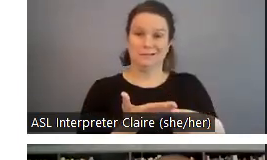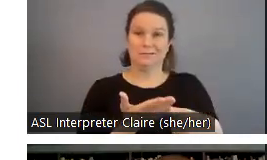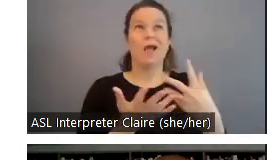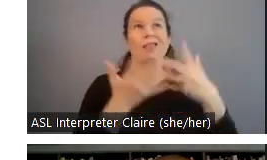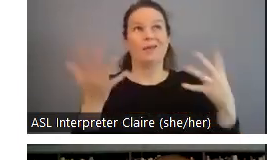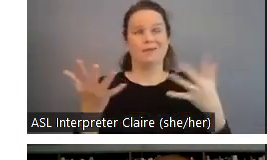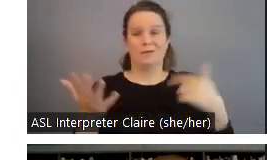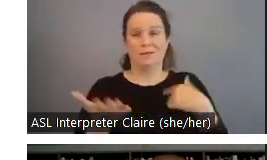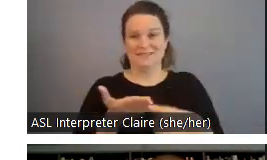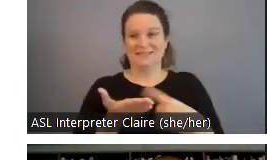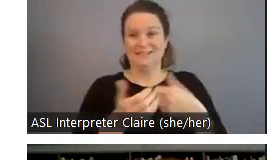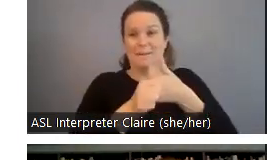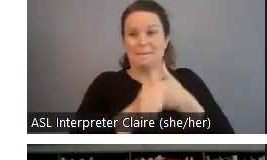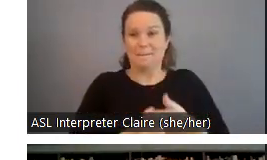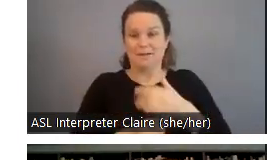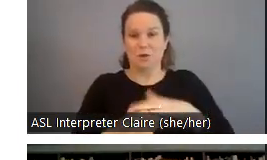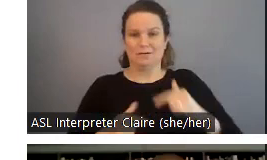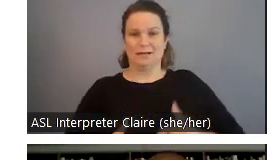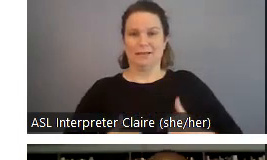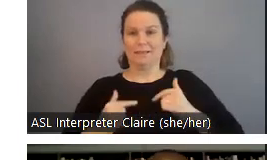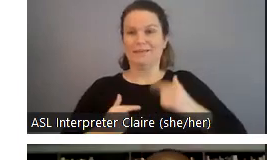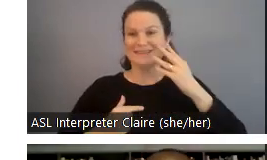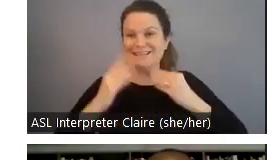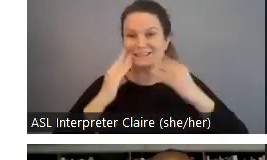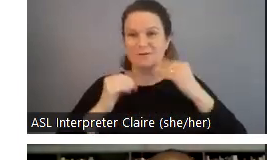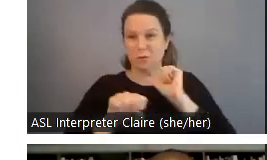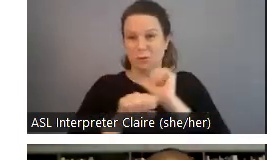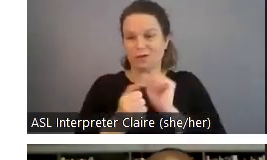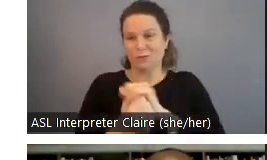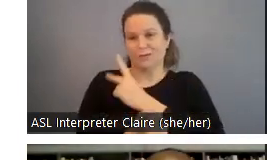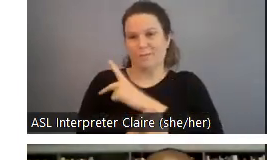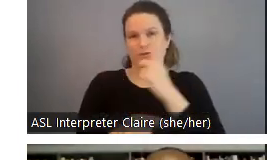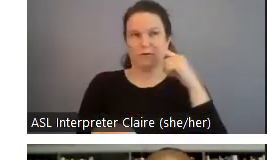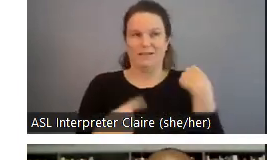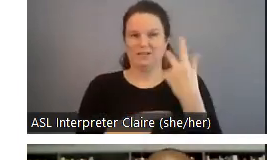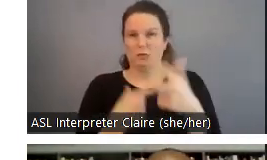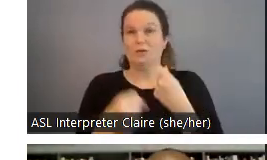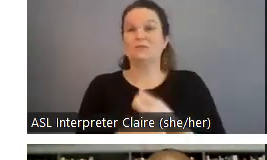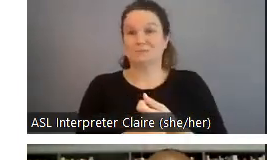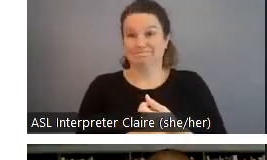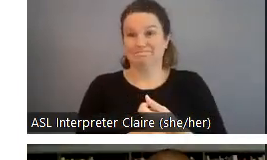talking about, is based on the lived experience of working with patients over the last three years.